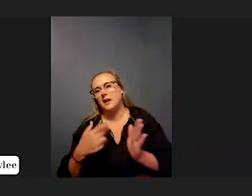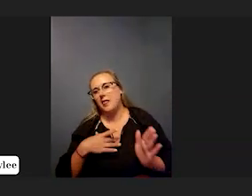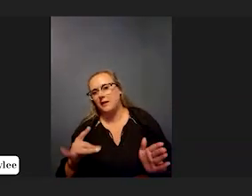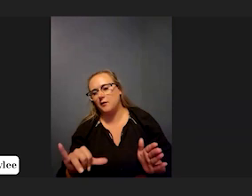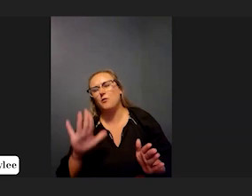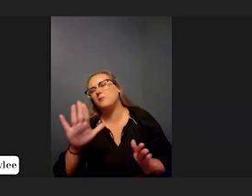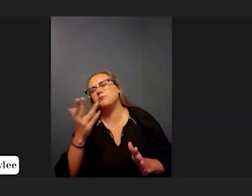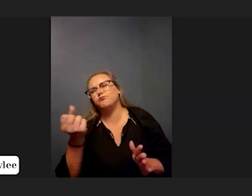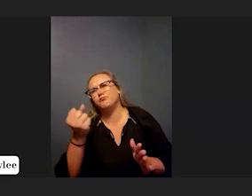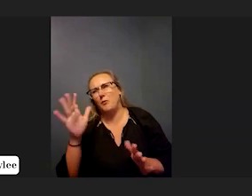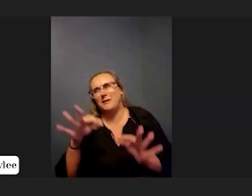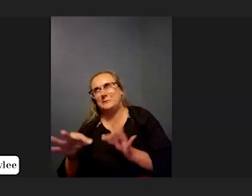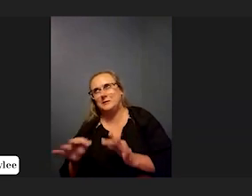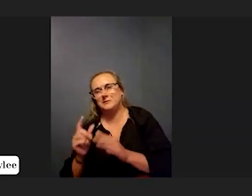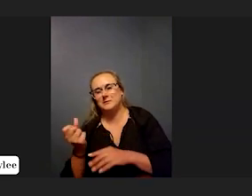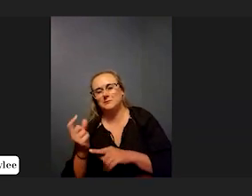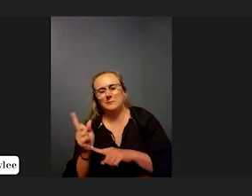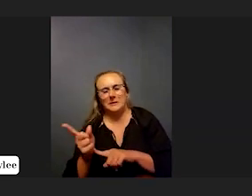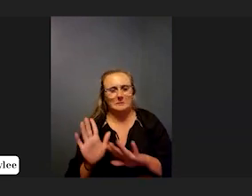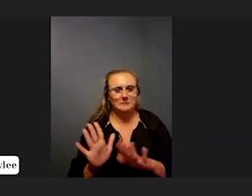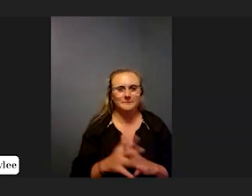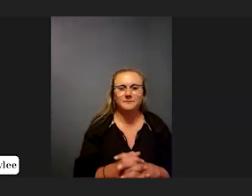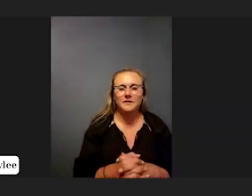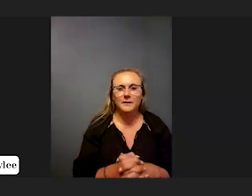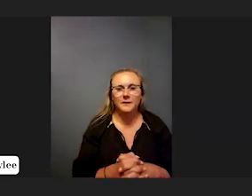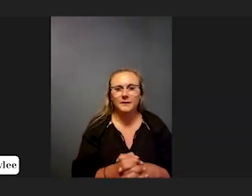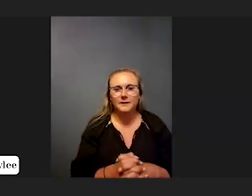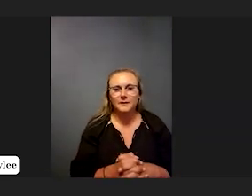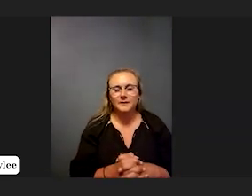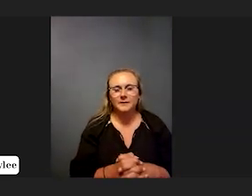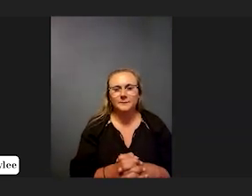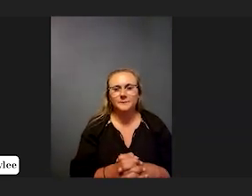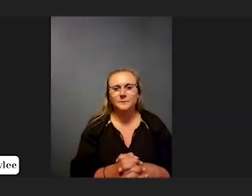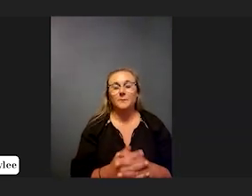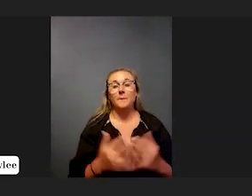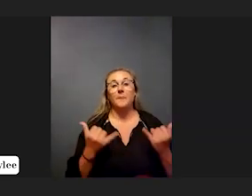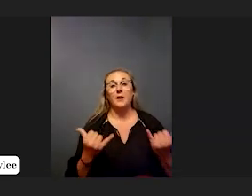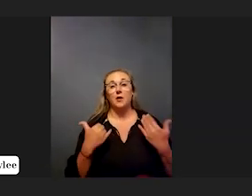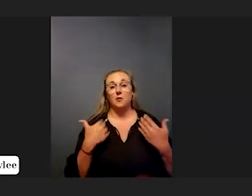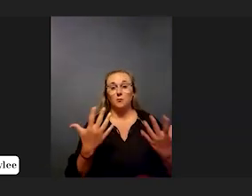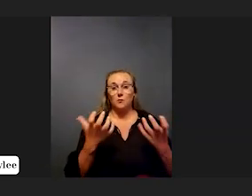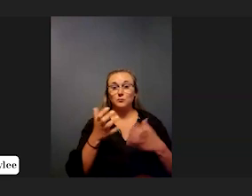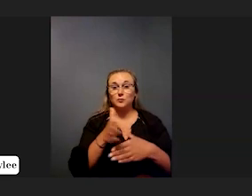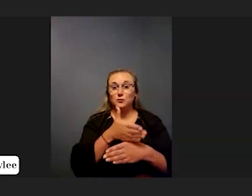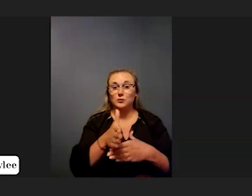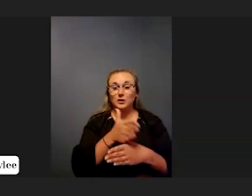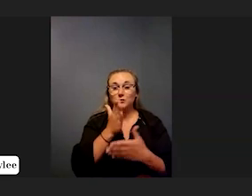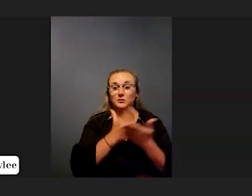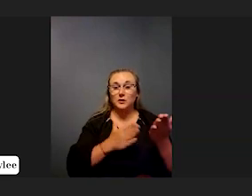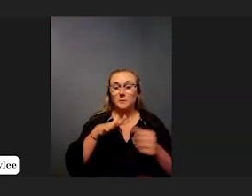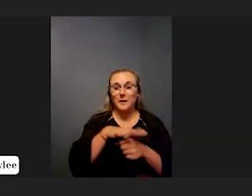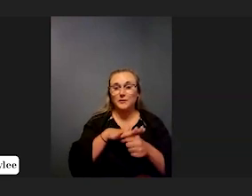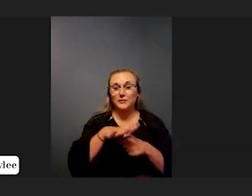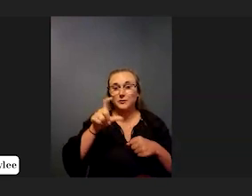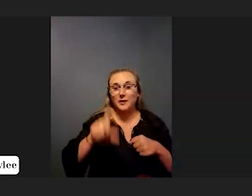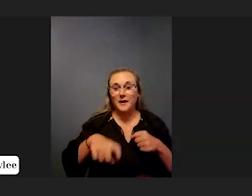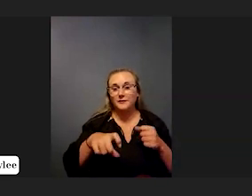So. I want to just share some of the areas in which we might have to generate alt text, and some places where alt text is a real challenge.